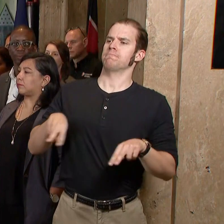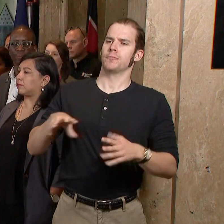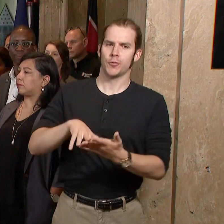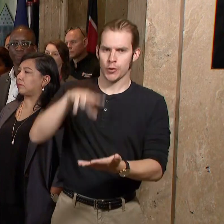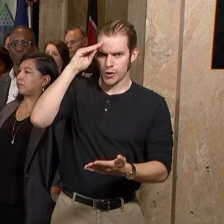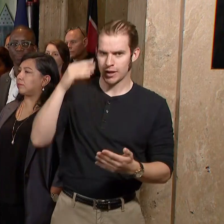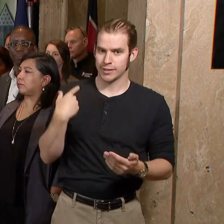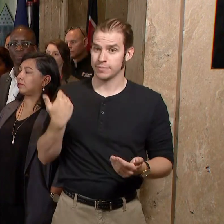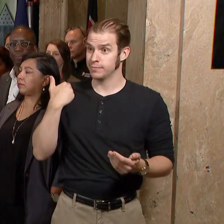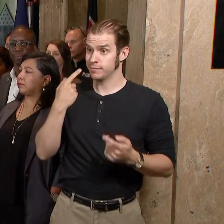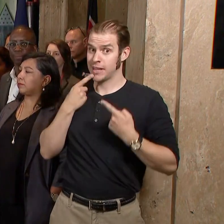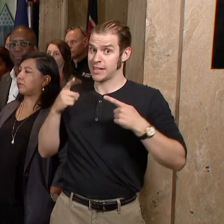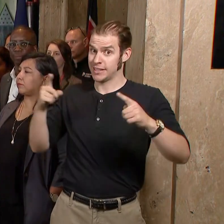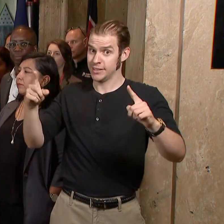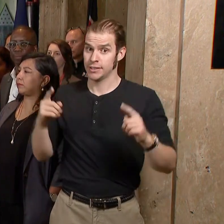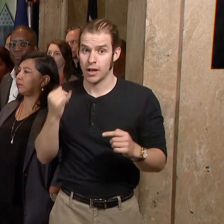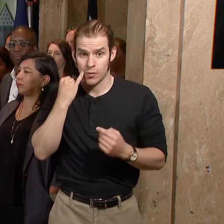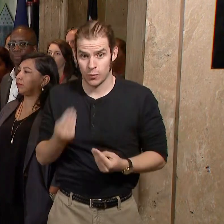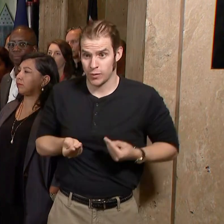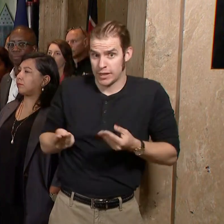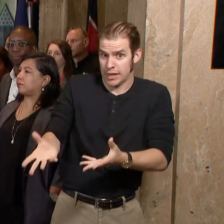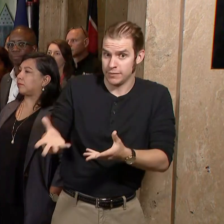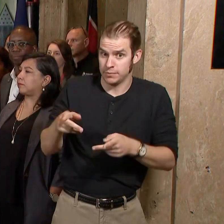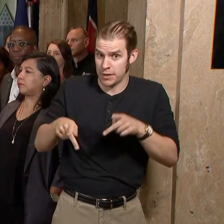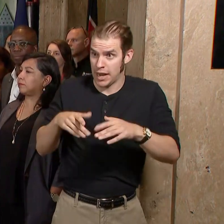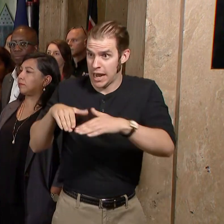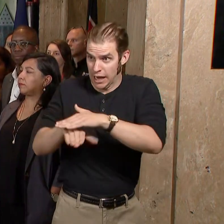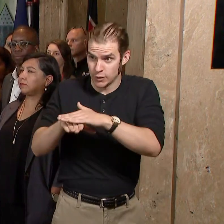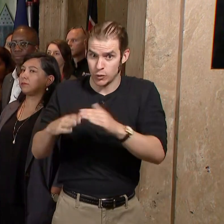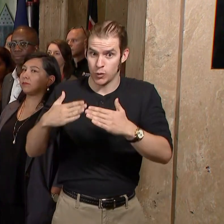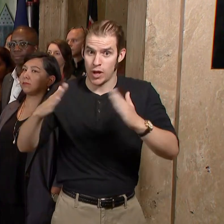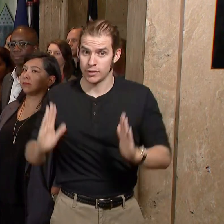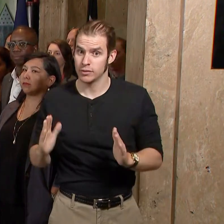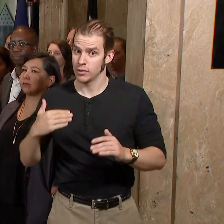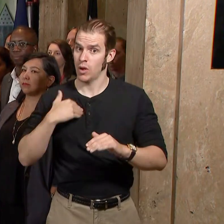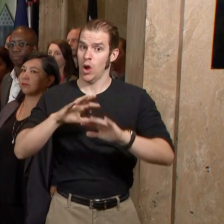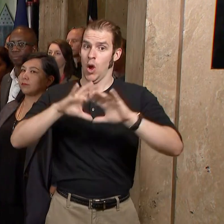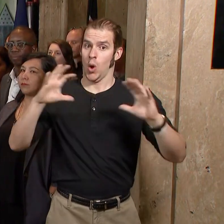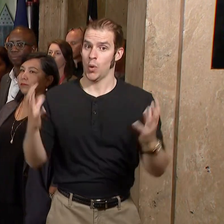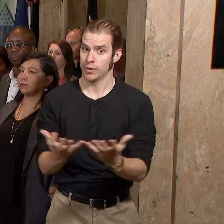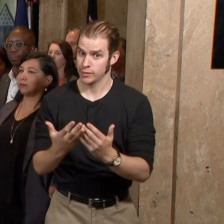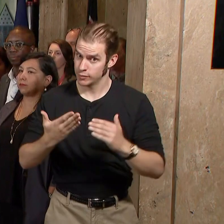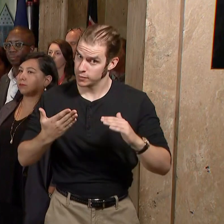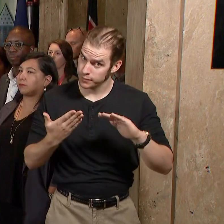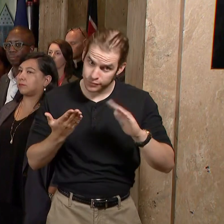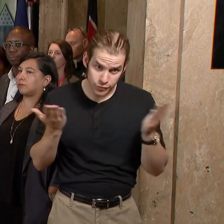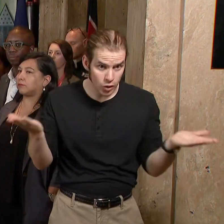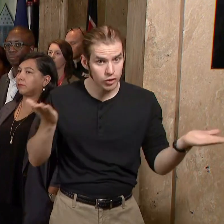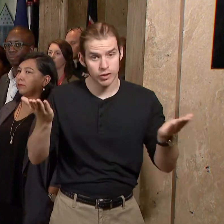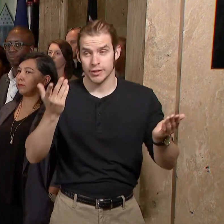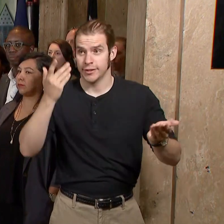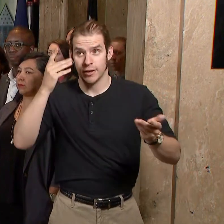communities or others that do have the wraparound services people need. So that includes mental health or addiction or workforce training also includes a